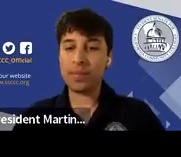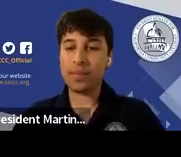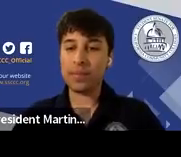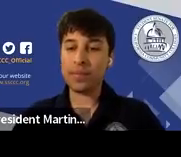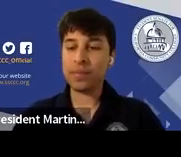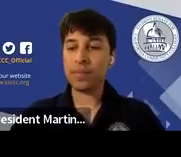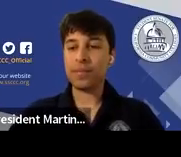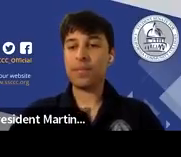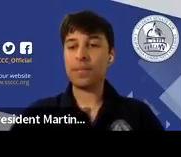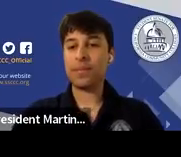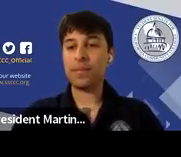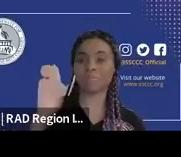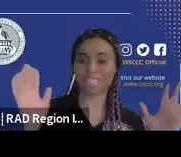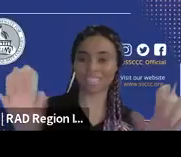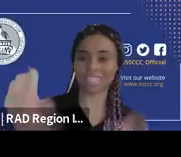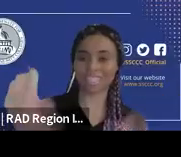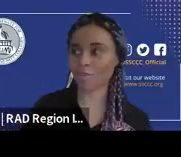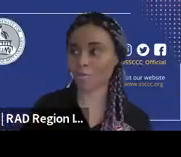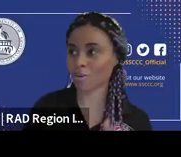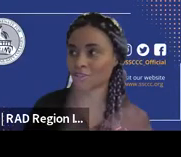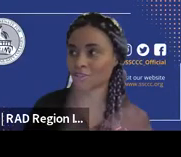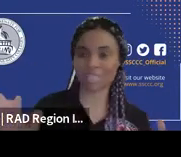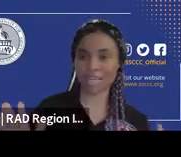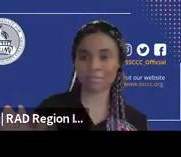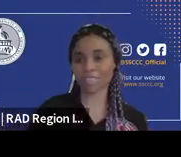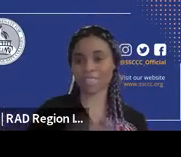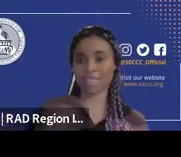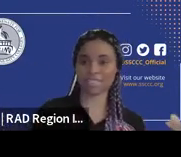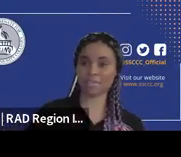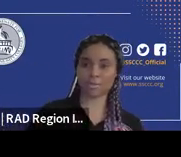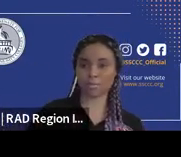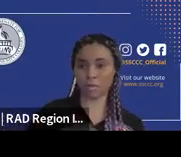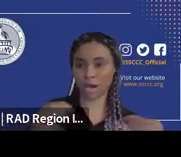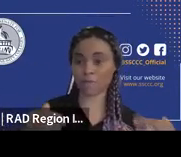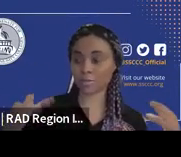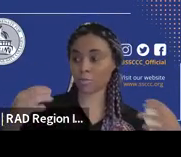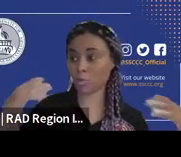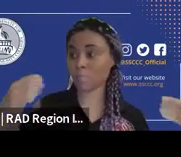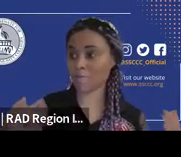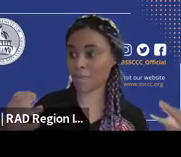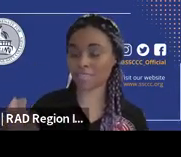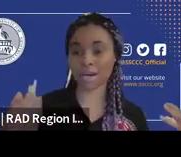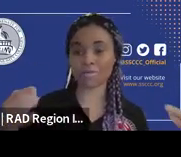Thanks. I also wanted to say, Thank you. It was amazing. Hearing all the work that's being done, and you know, we may face obstacles and challenges.